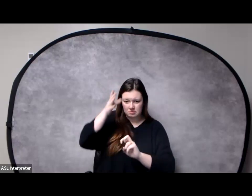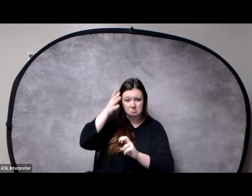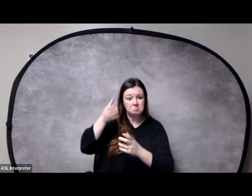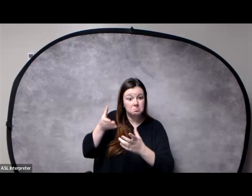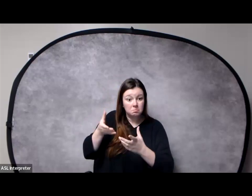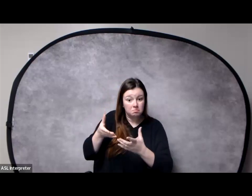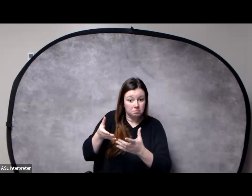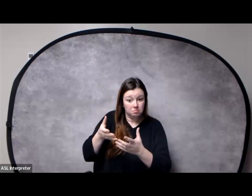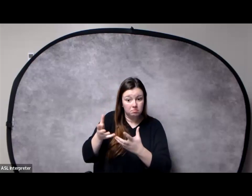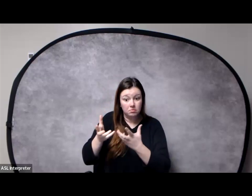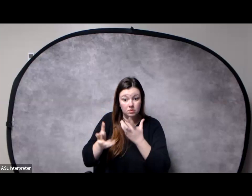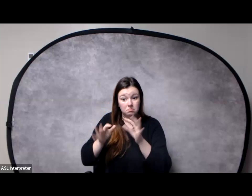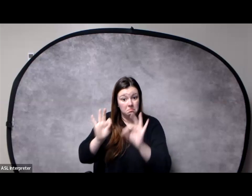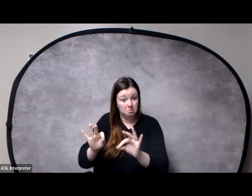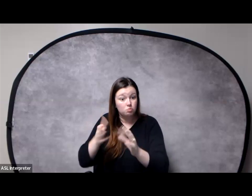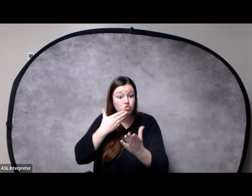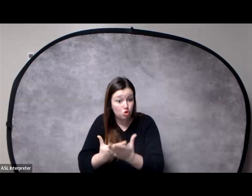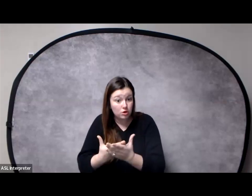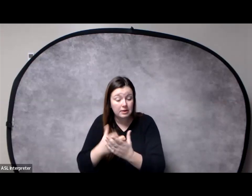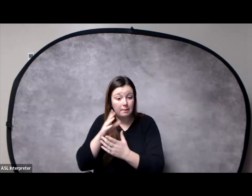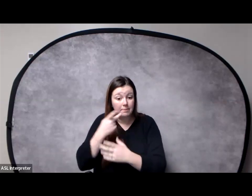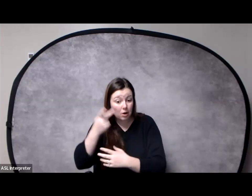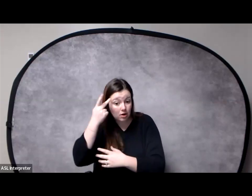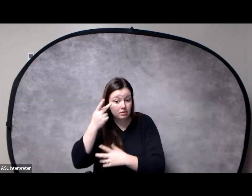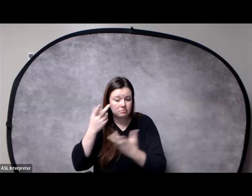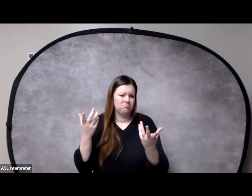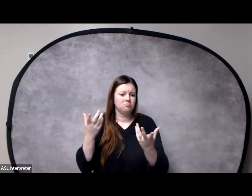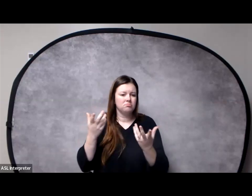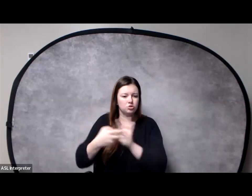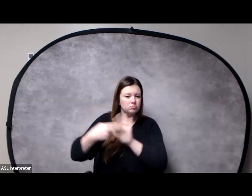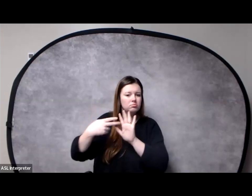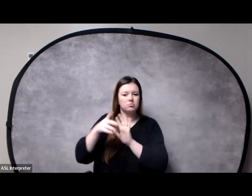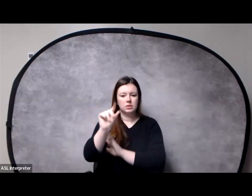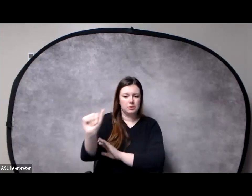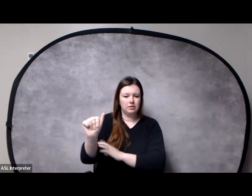available under the child welfare system in a way that parents with disabilities can have